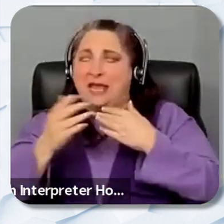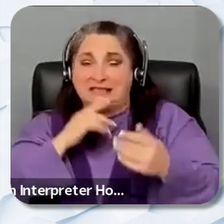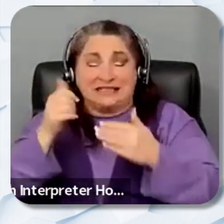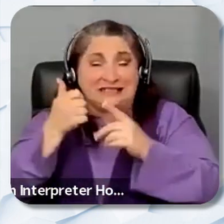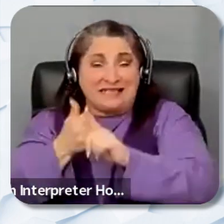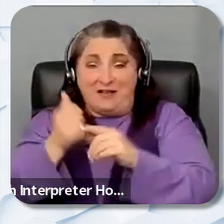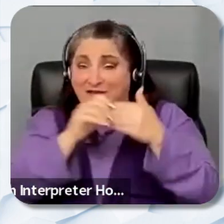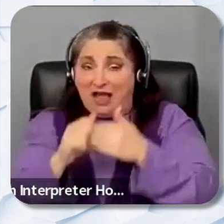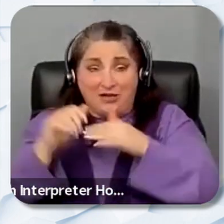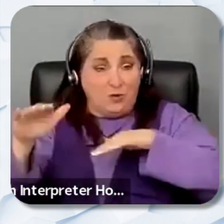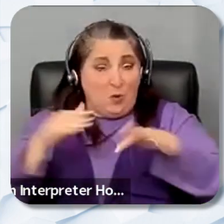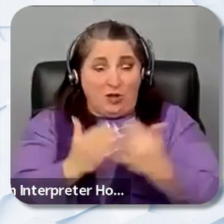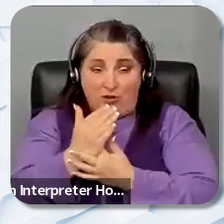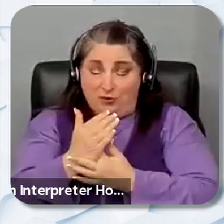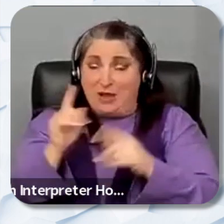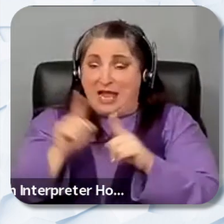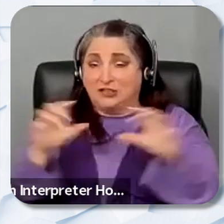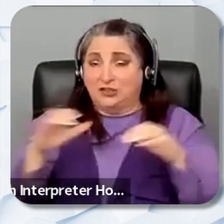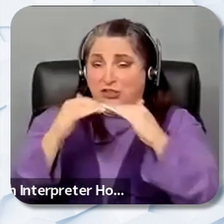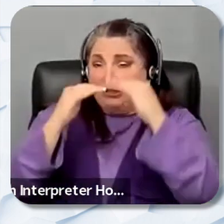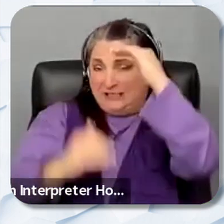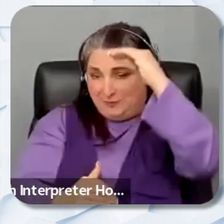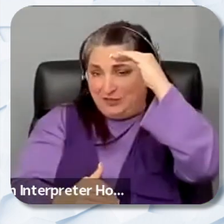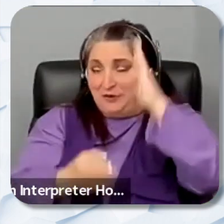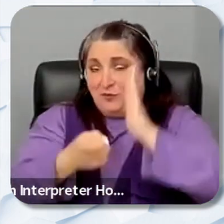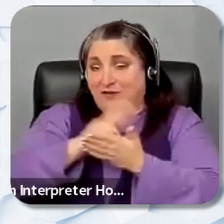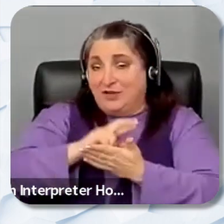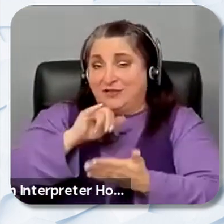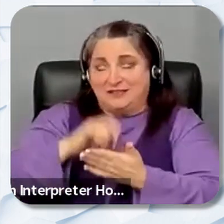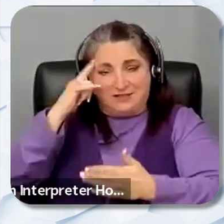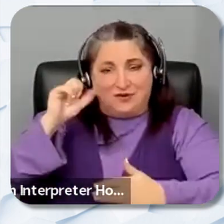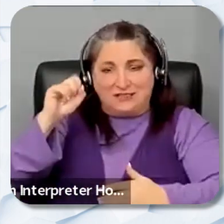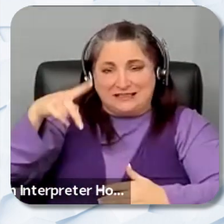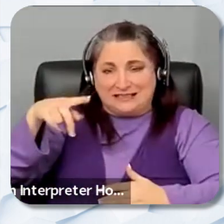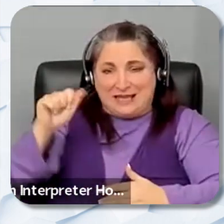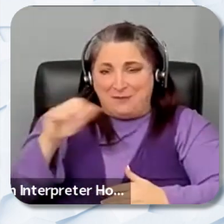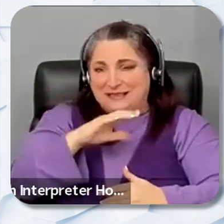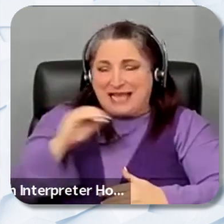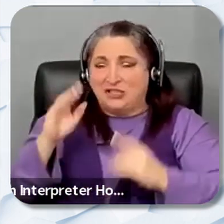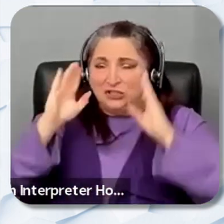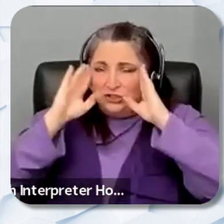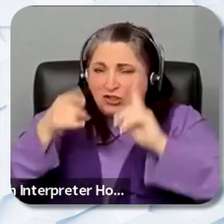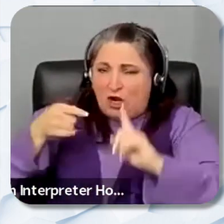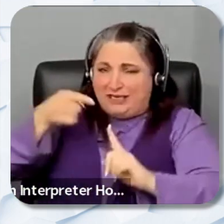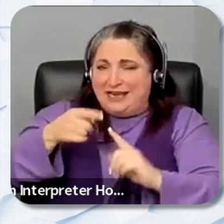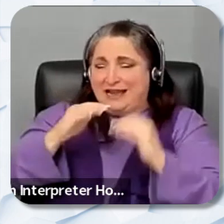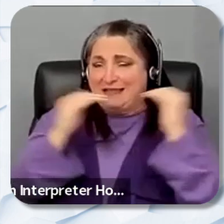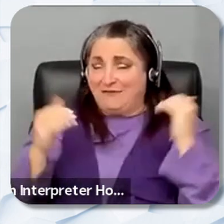your disproportionality review. This is for SELPAs and Targeted Level 2 LEAs who are identified